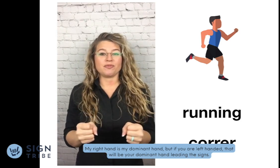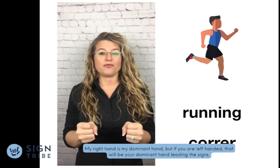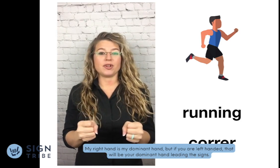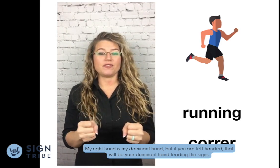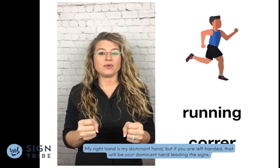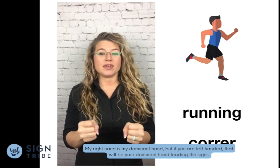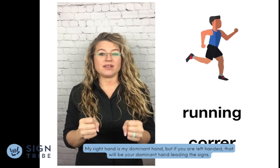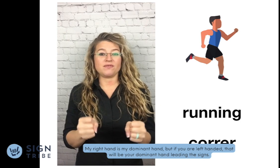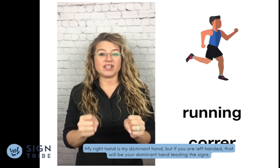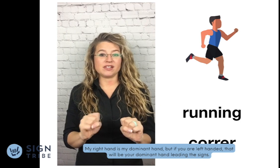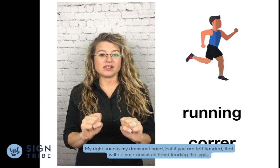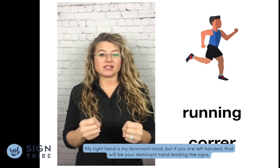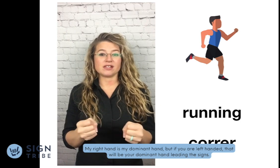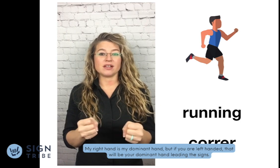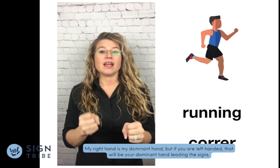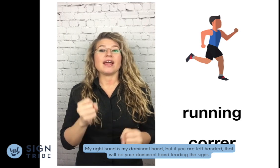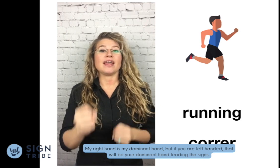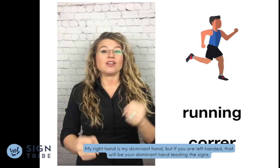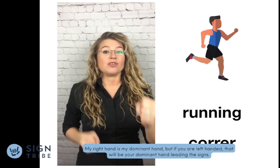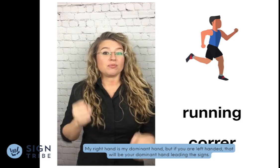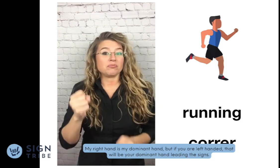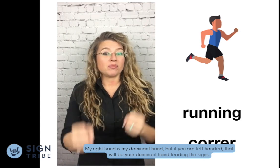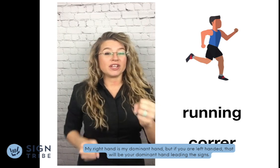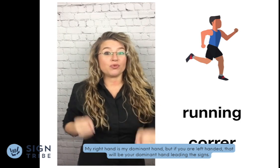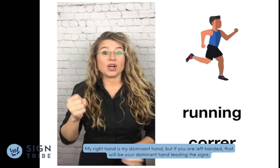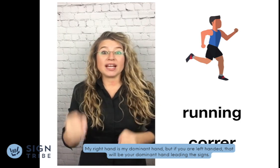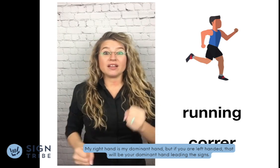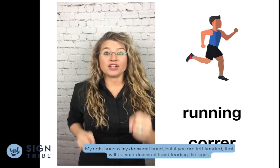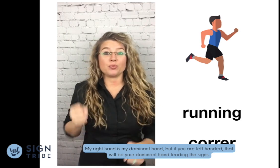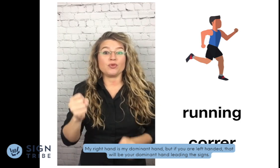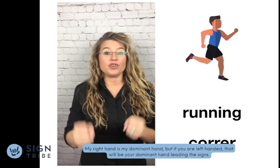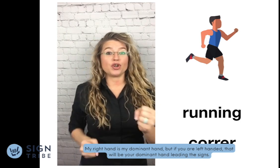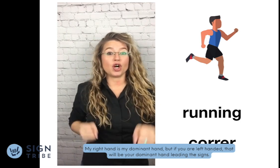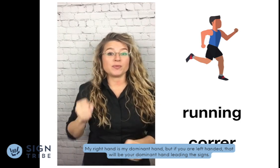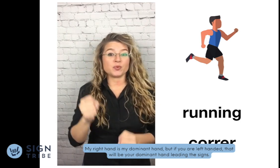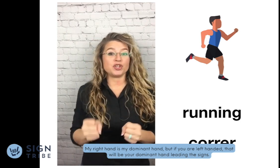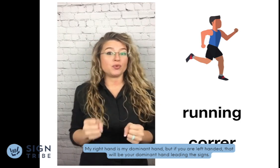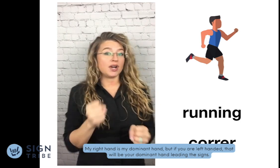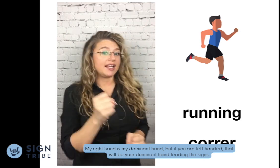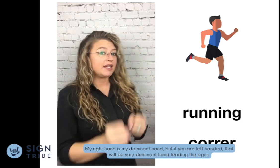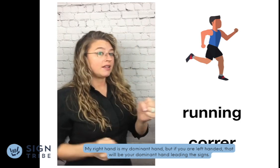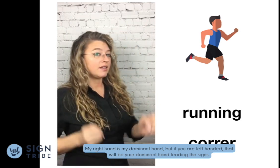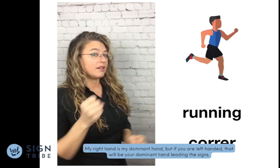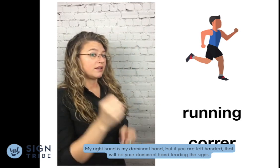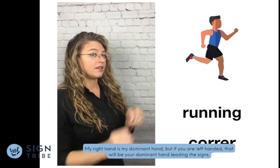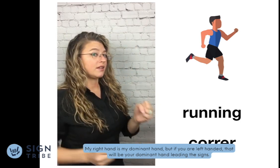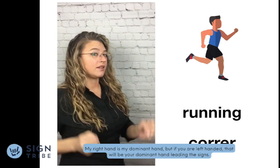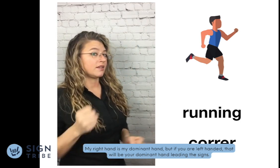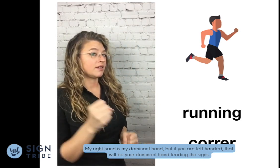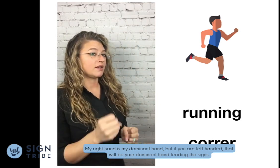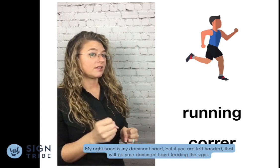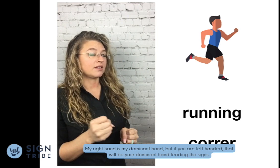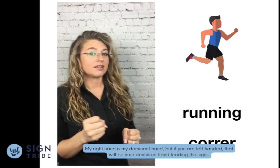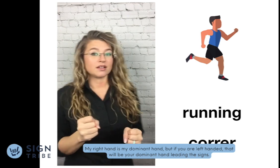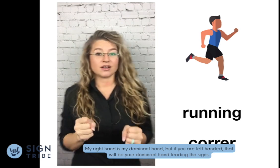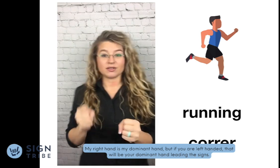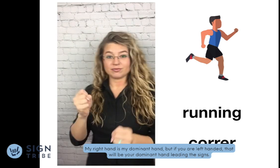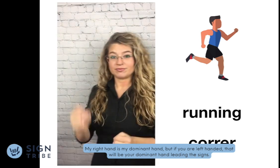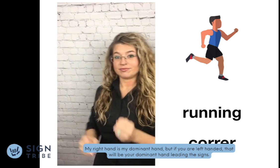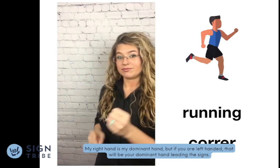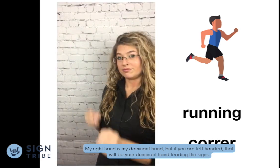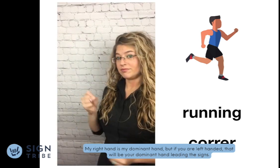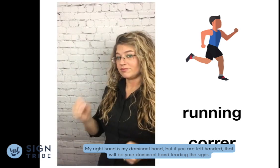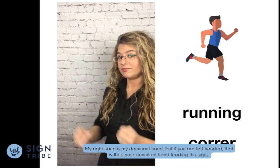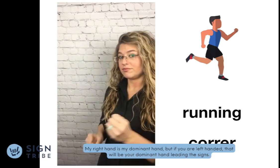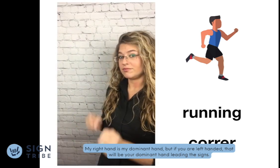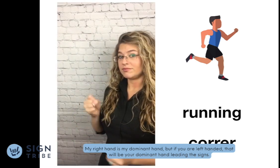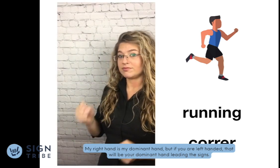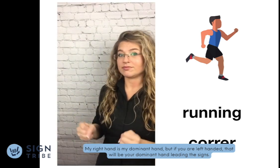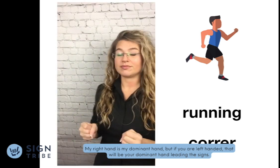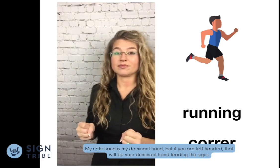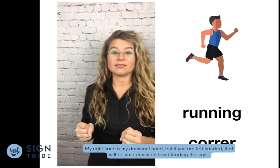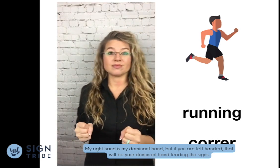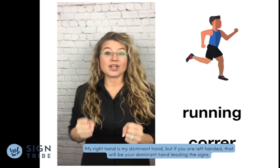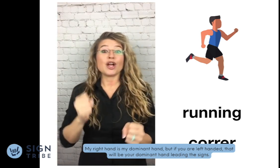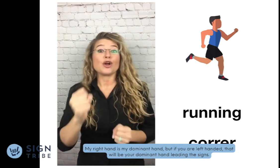front of you in fists. And like running, like you're moving your arms when you run.